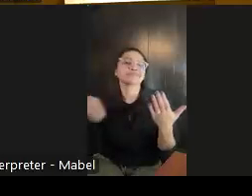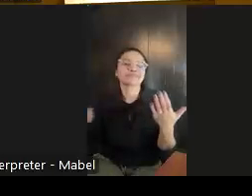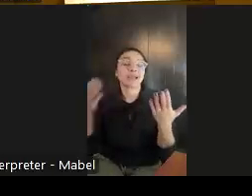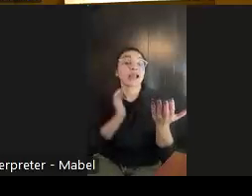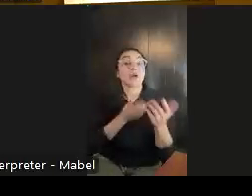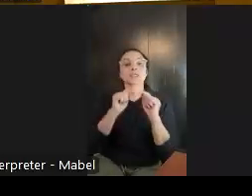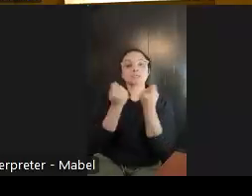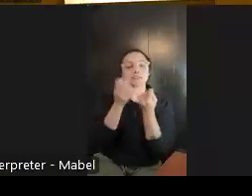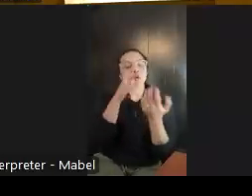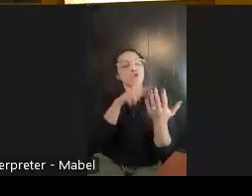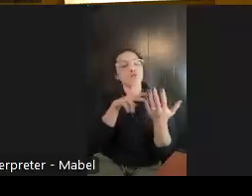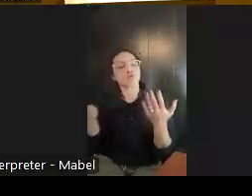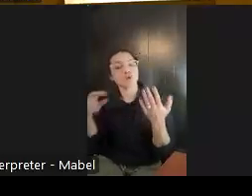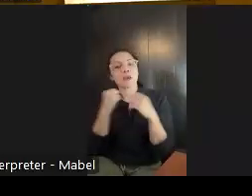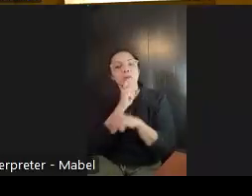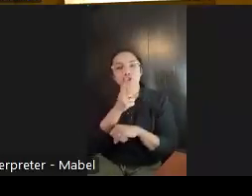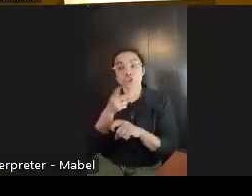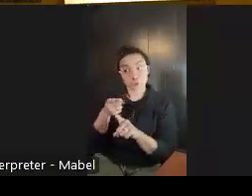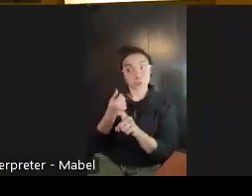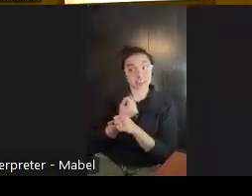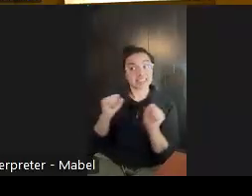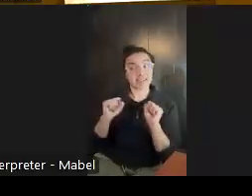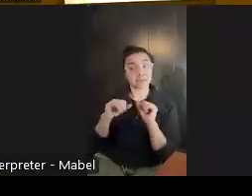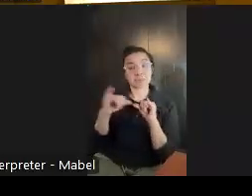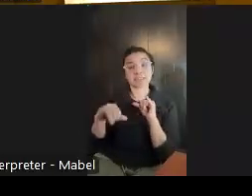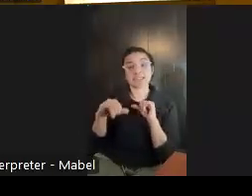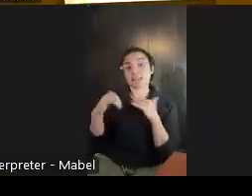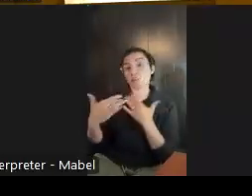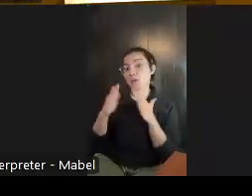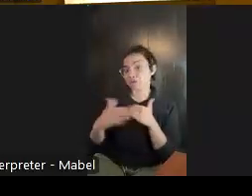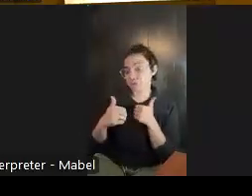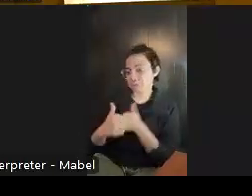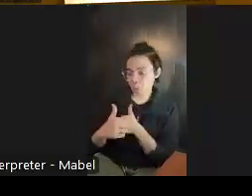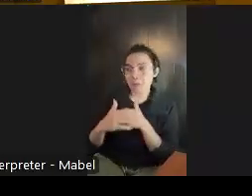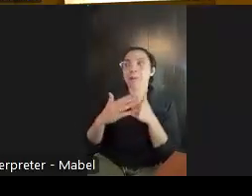sure that they're safe to be in our waiting room but also start the planning and dispo ideas right